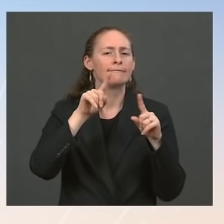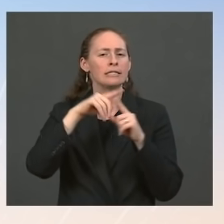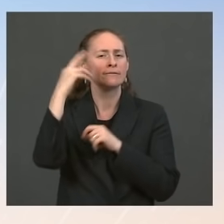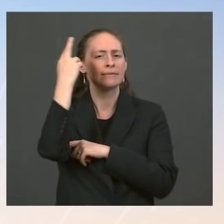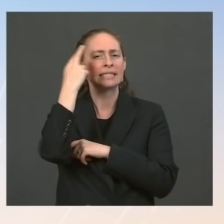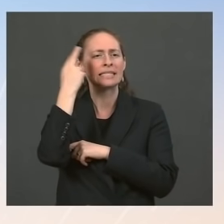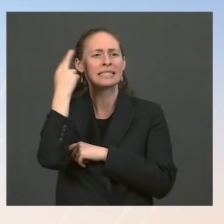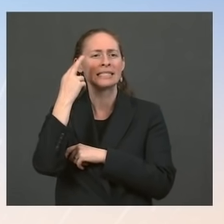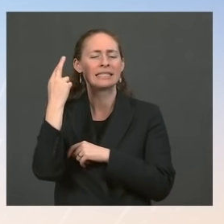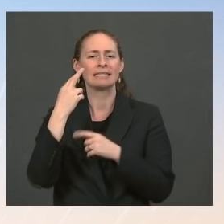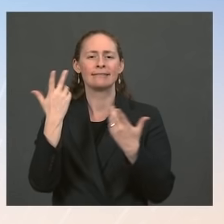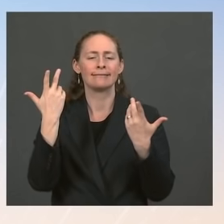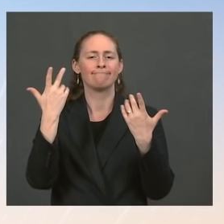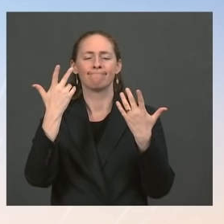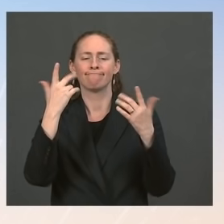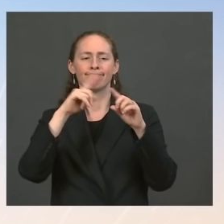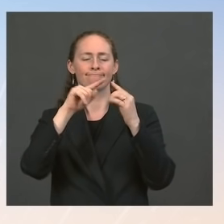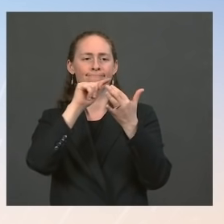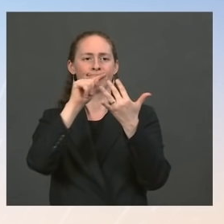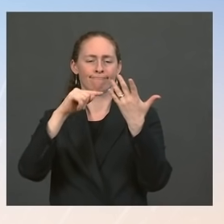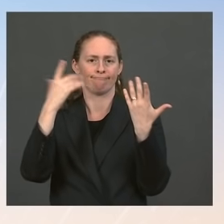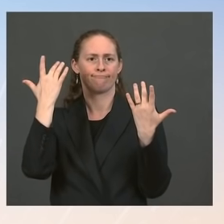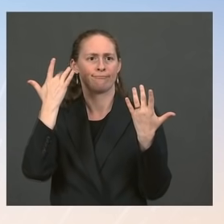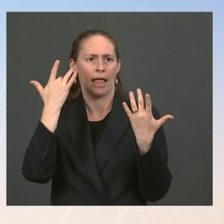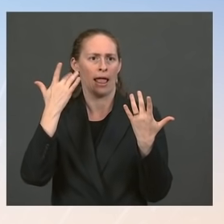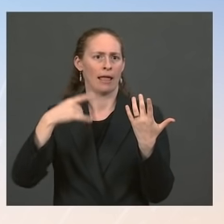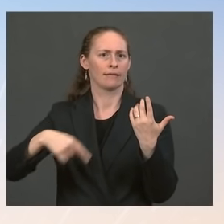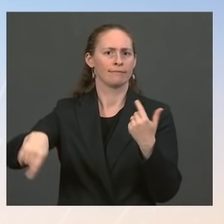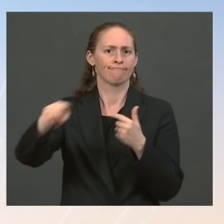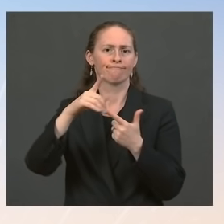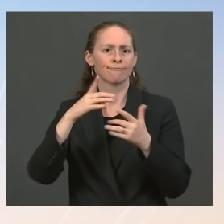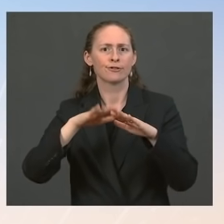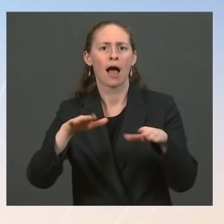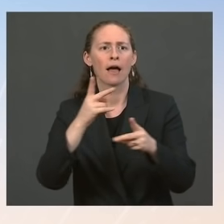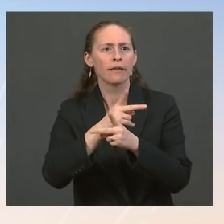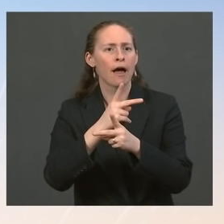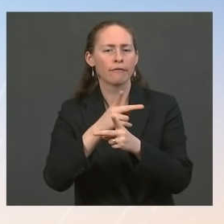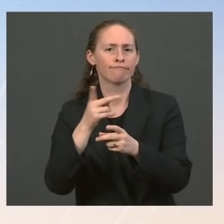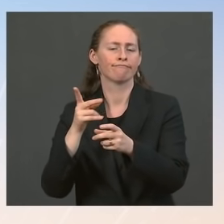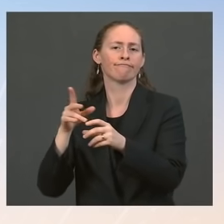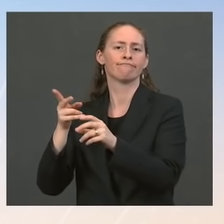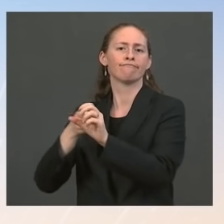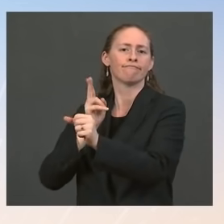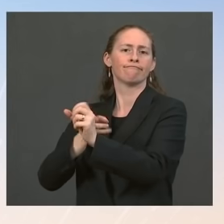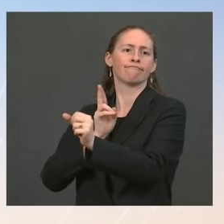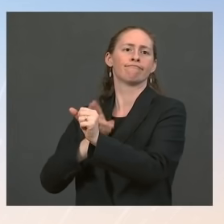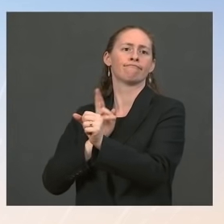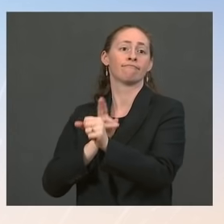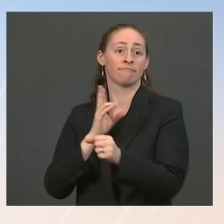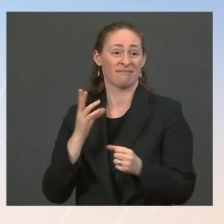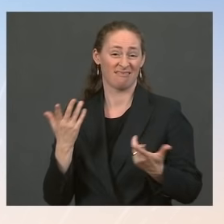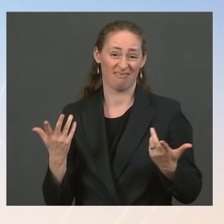have on the reduction of childcare workers, I would say. Also, a fear of COVID and fear of not being safe in workplaces.